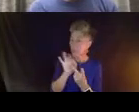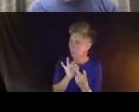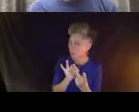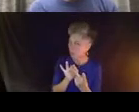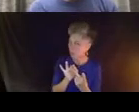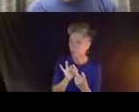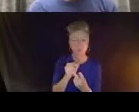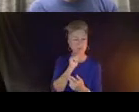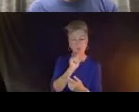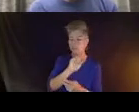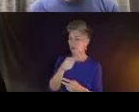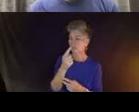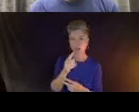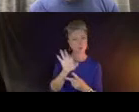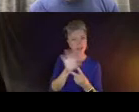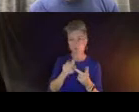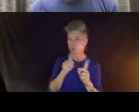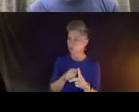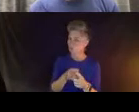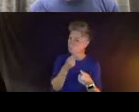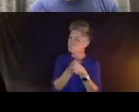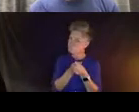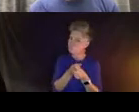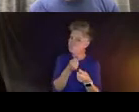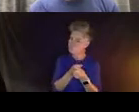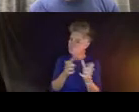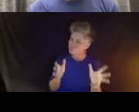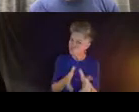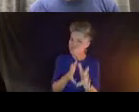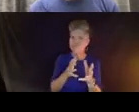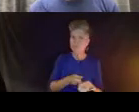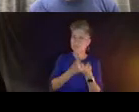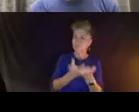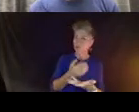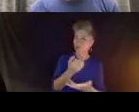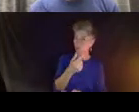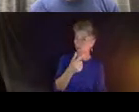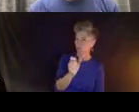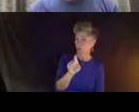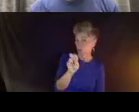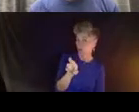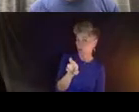affirming expression and gender. And so it's an option that some people want to take on